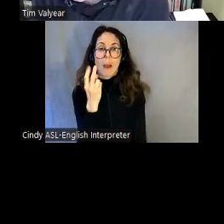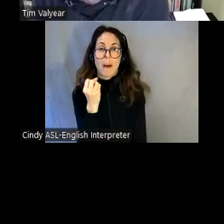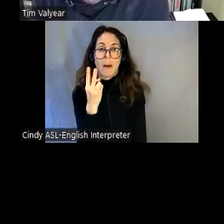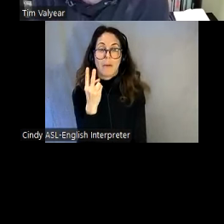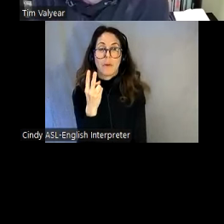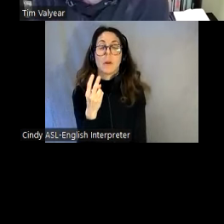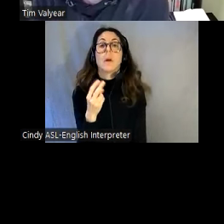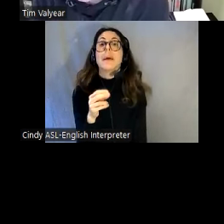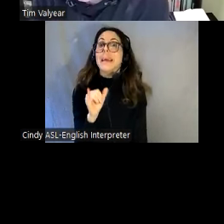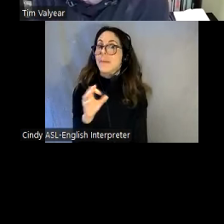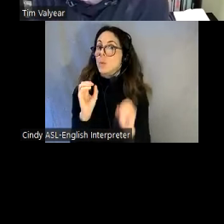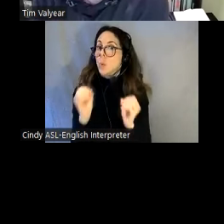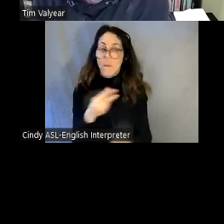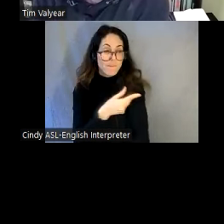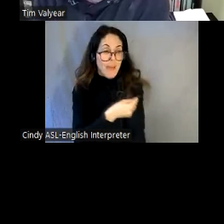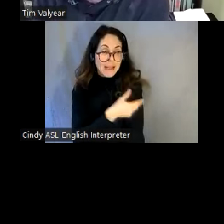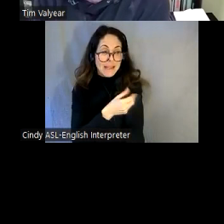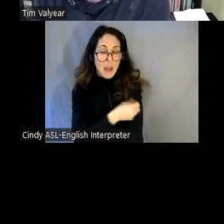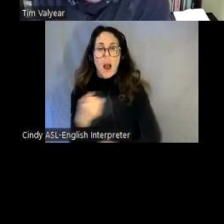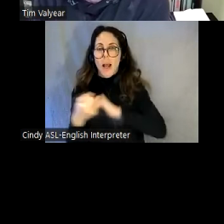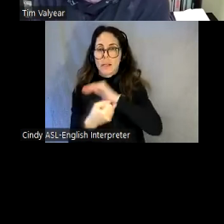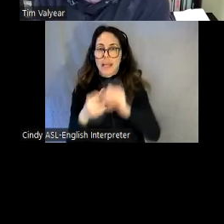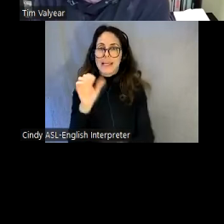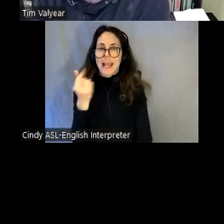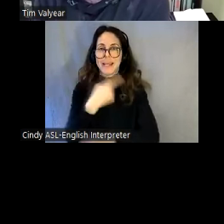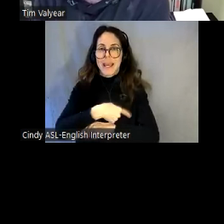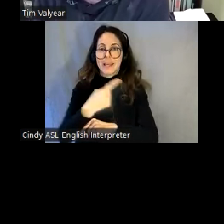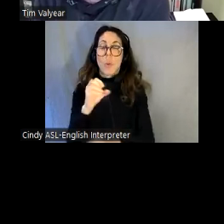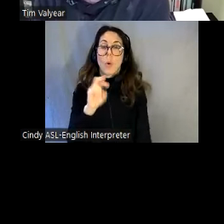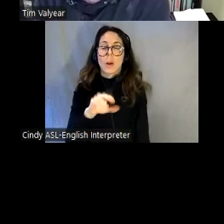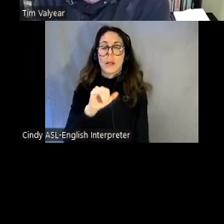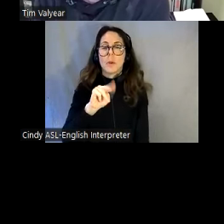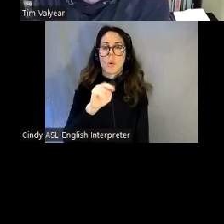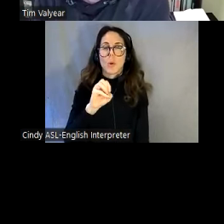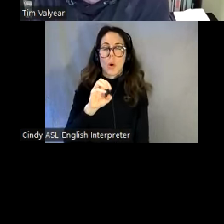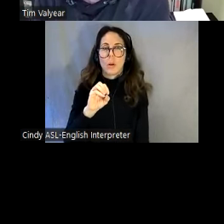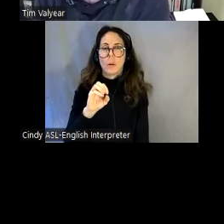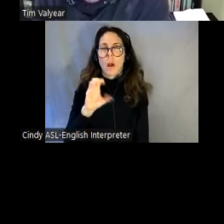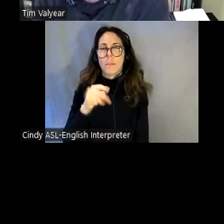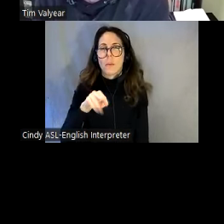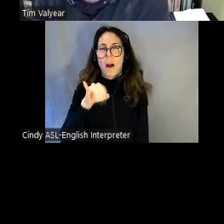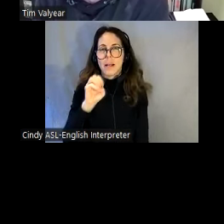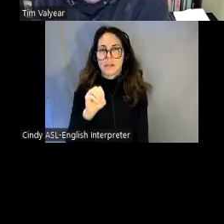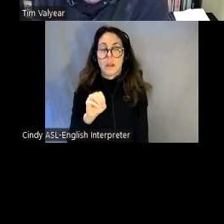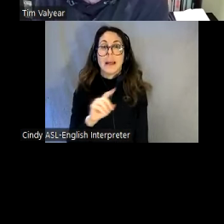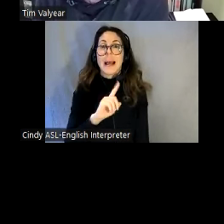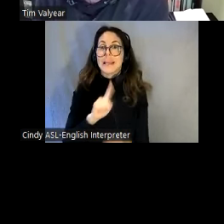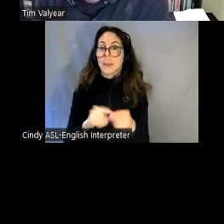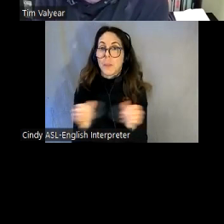five days. If you're fully vaccinated or if you're under